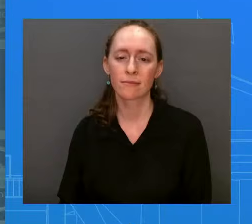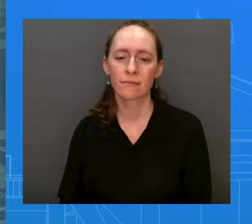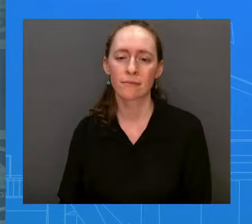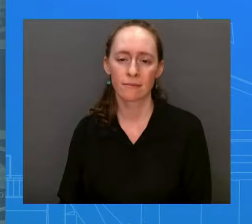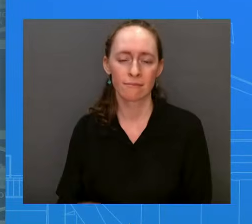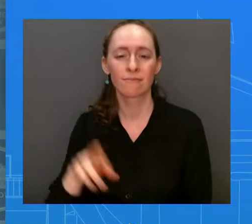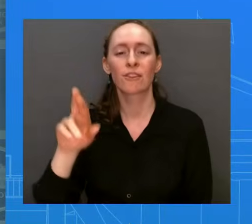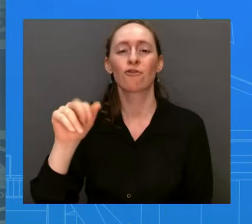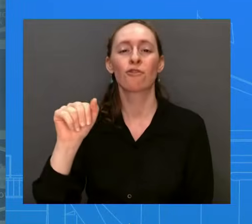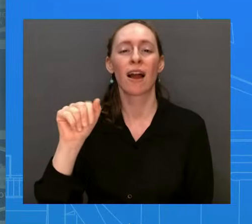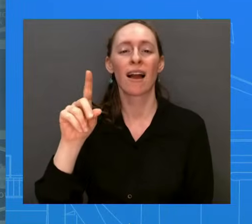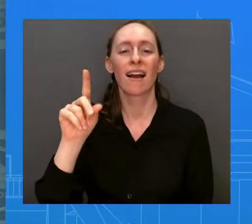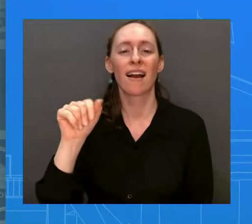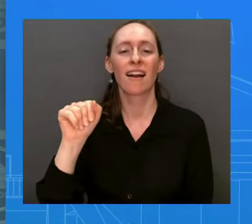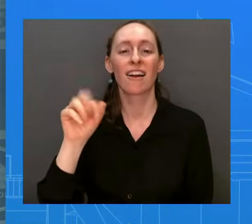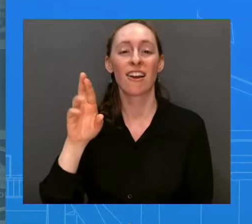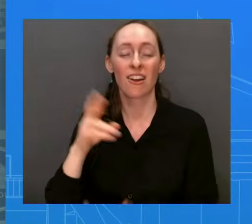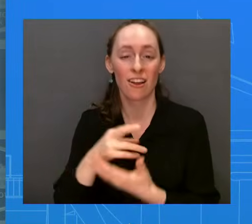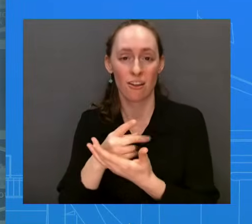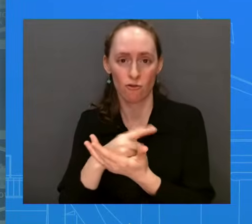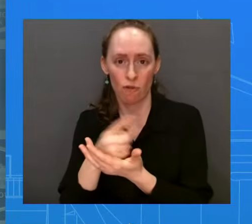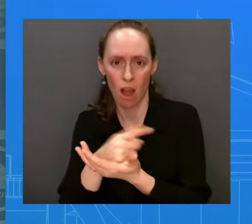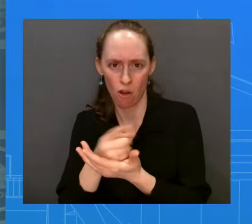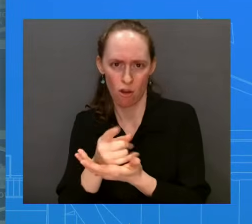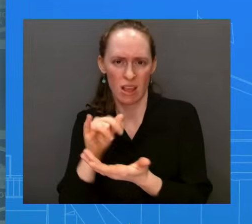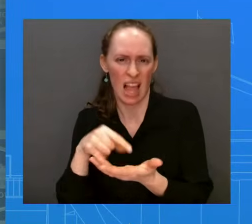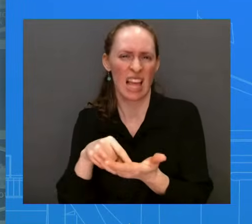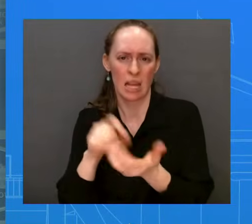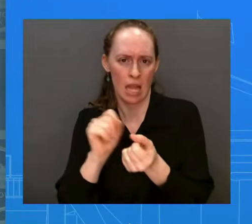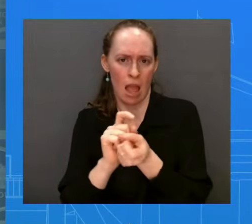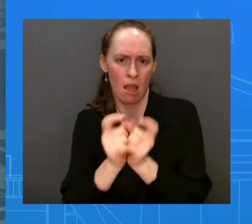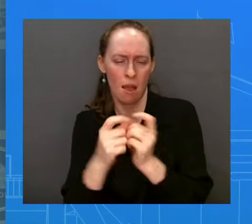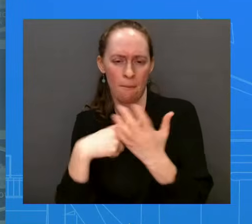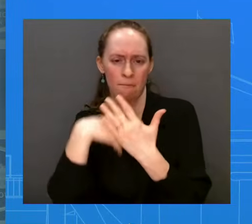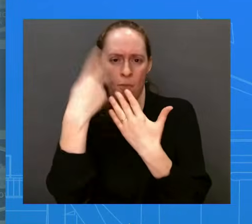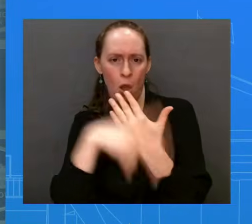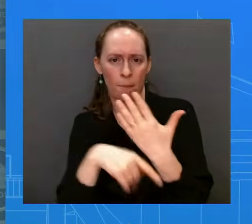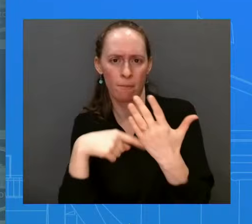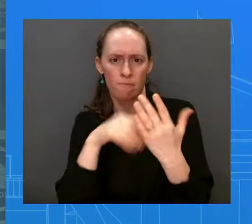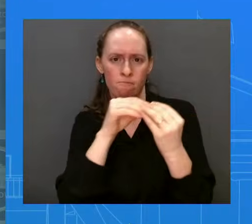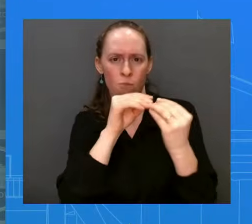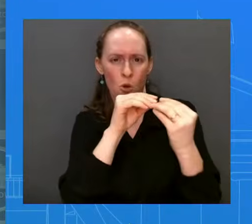And again, I said that could be one reason why we're seeing more. Ms. Jean-Pierre: Go ahead, Aurelia. The Press: Thank you so much.